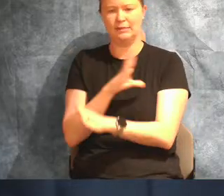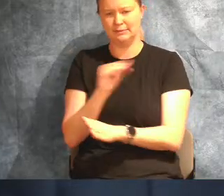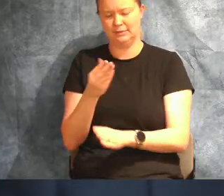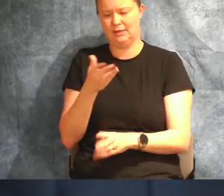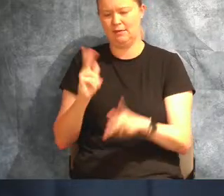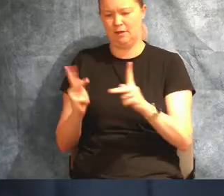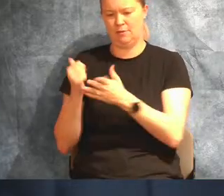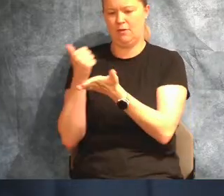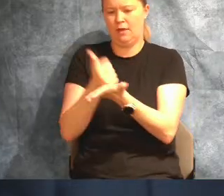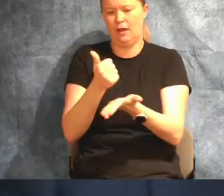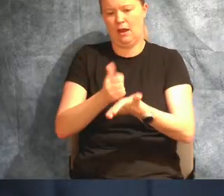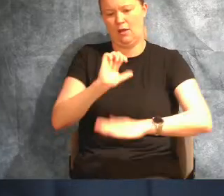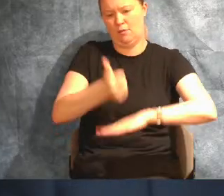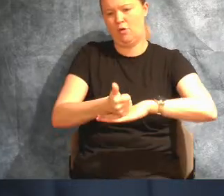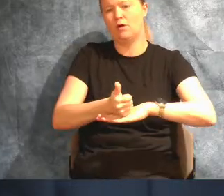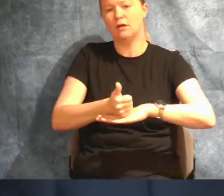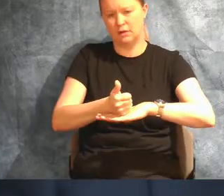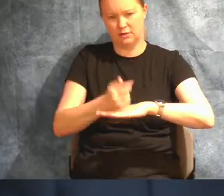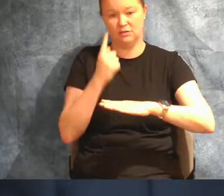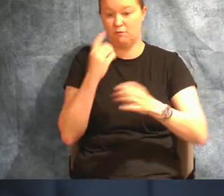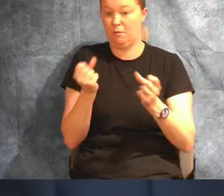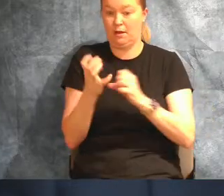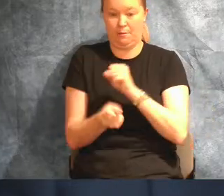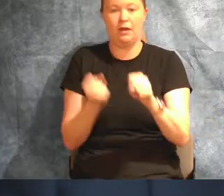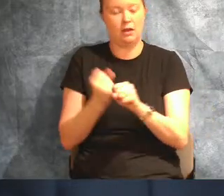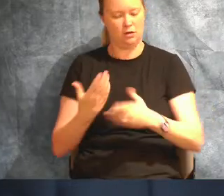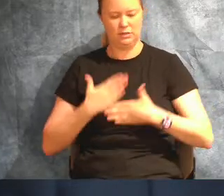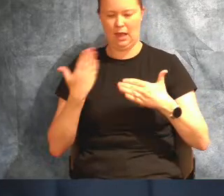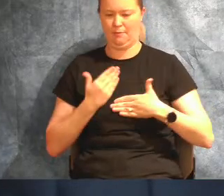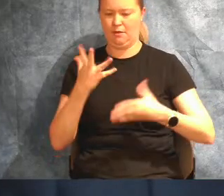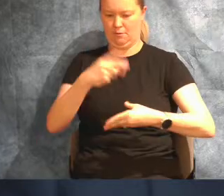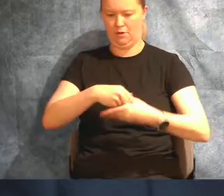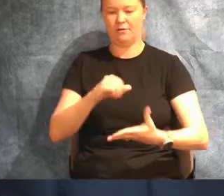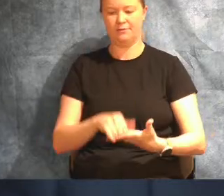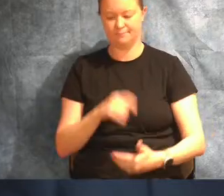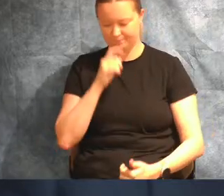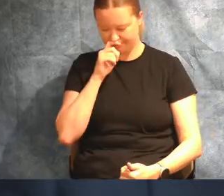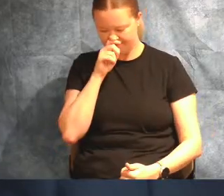helped organize the effort for all these years. So it was glad to be part of that. and also the